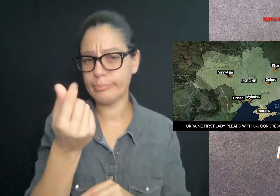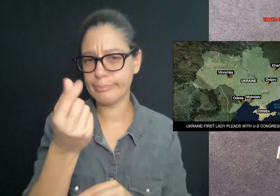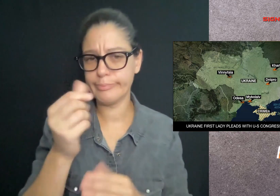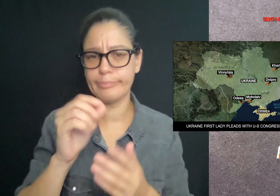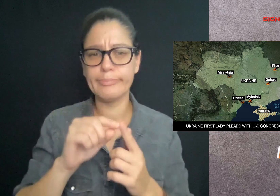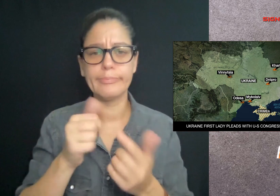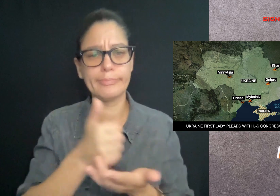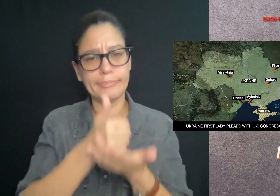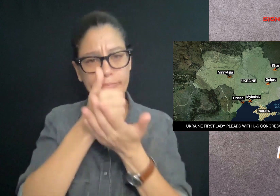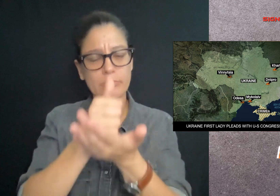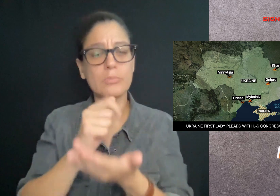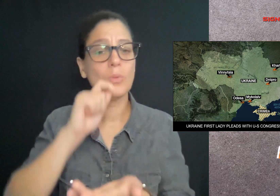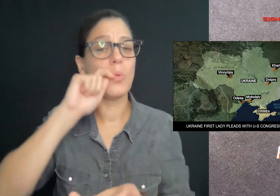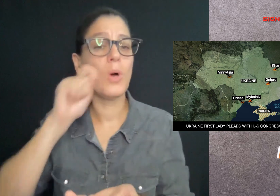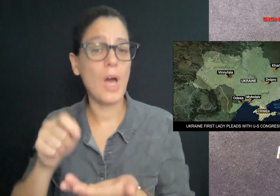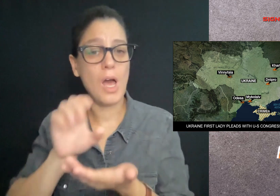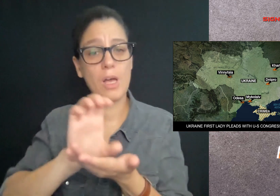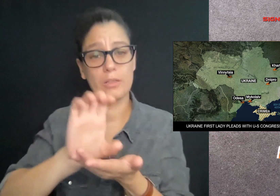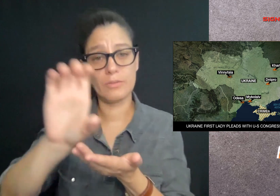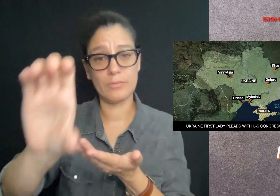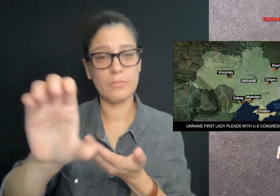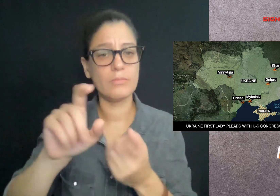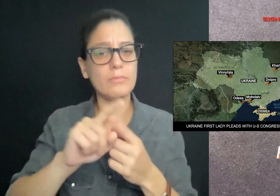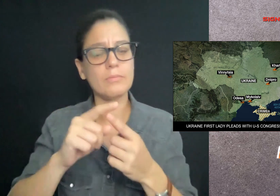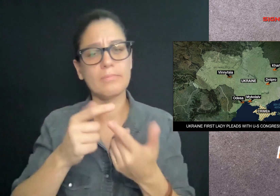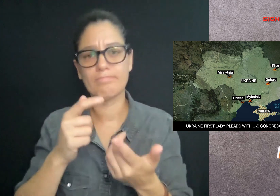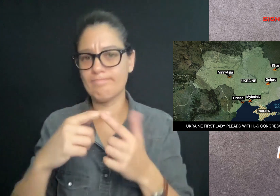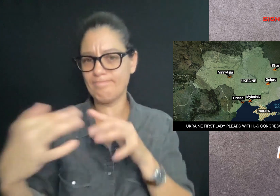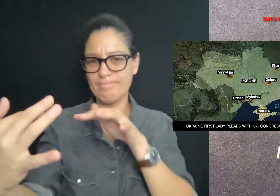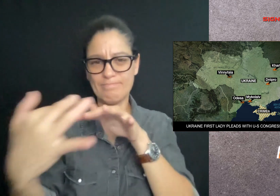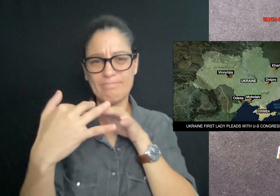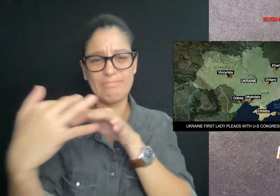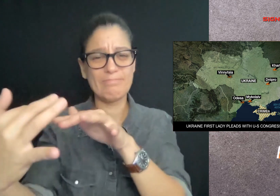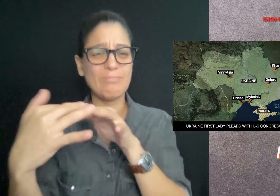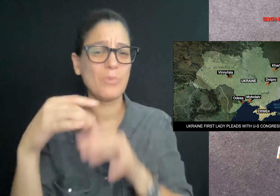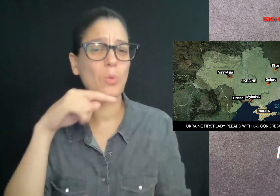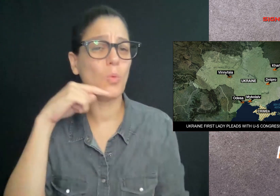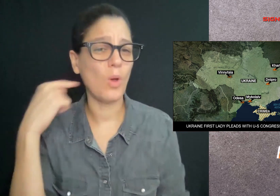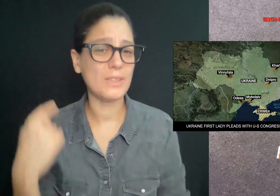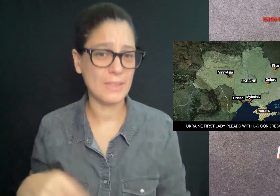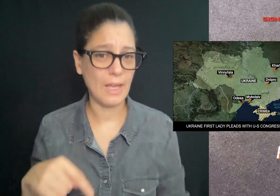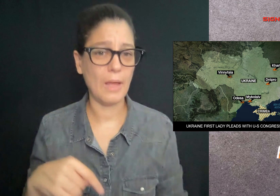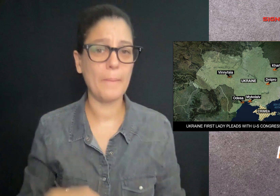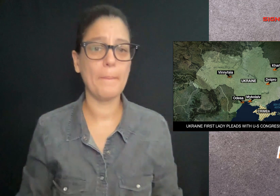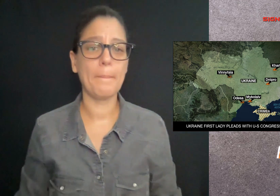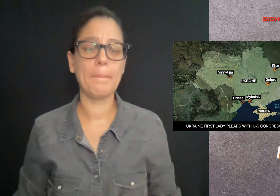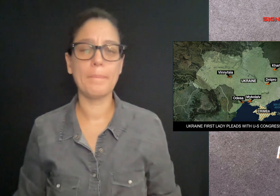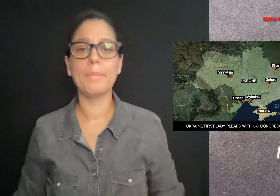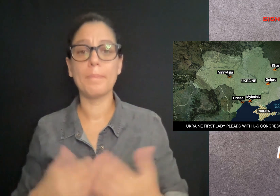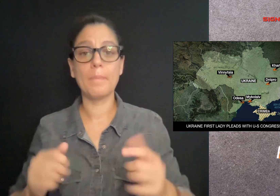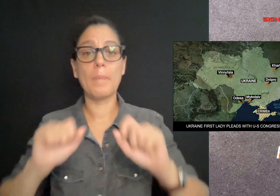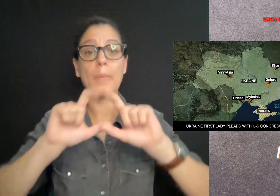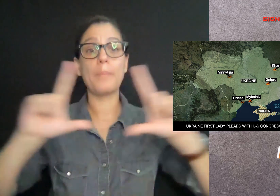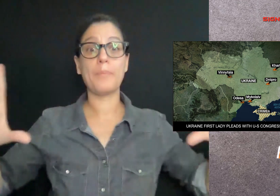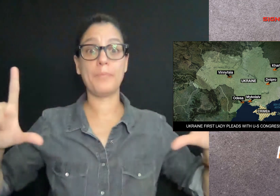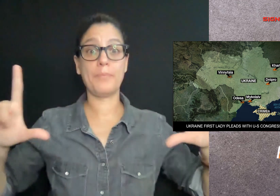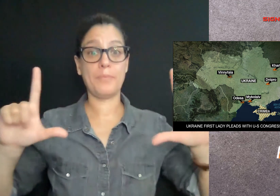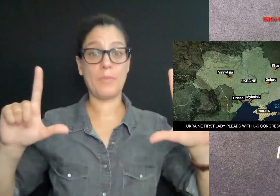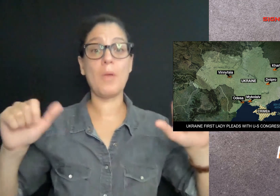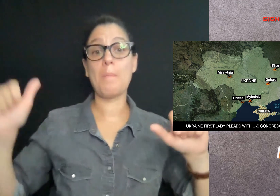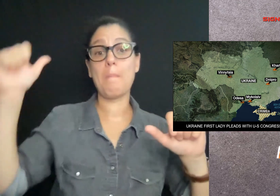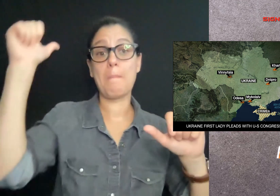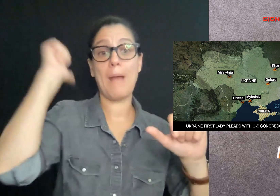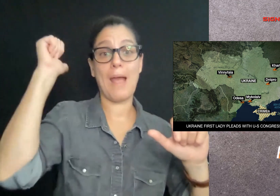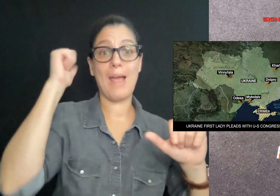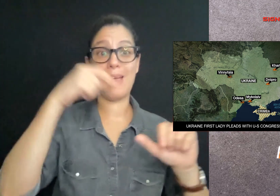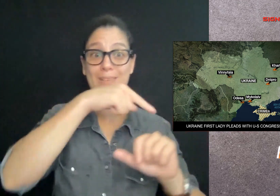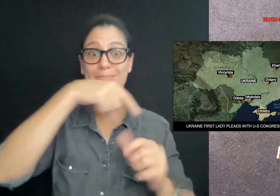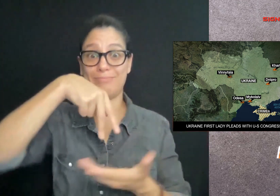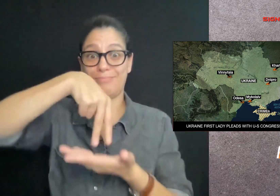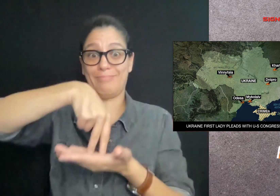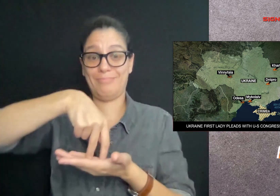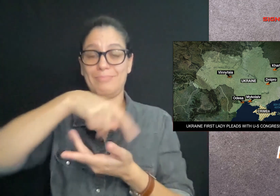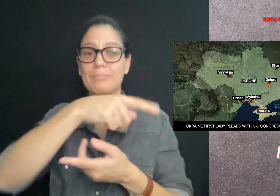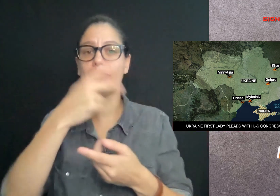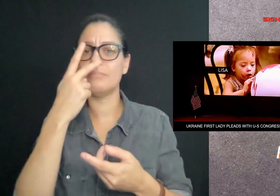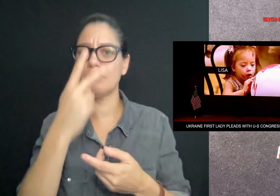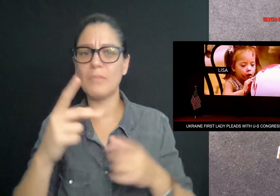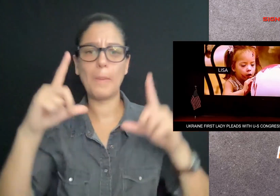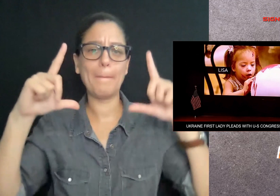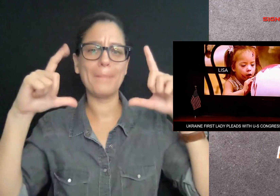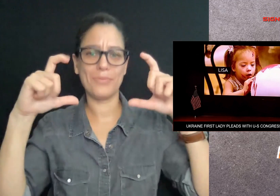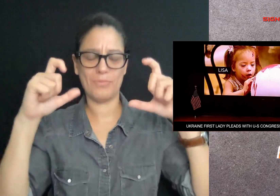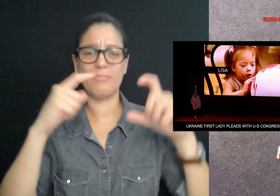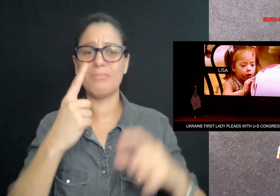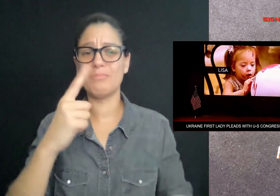and more funding to help Ukraine to fight Russia